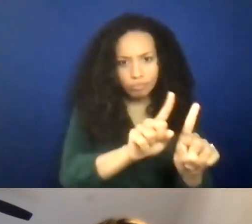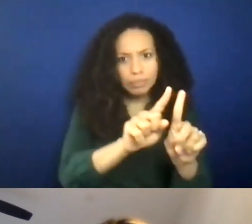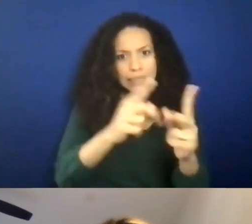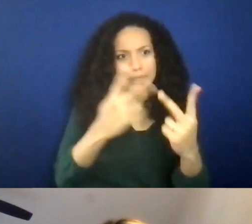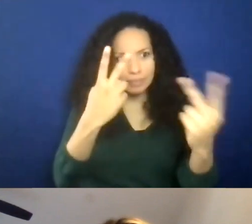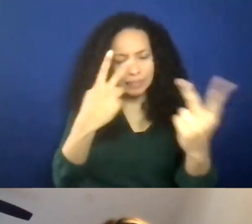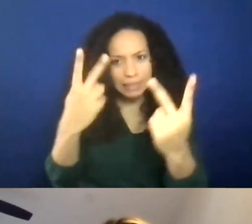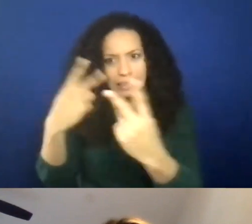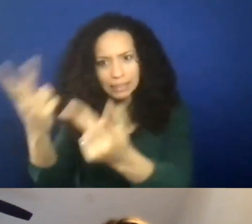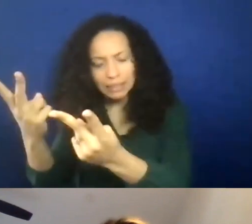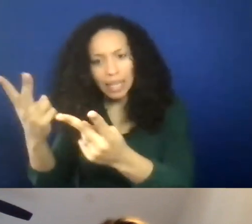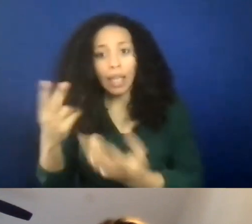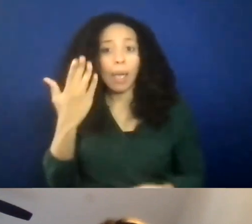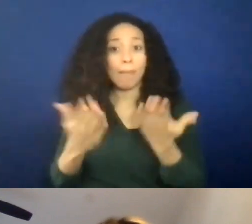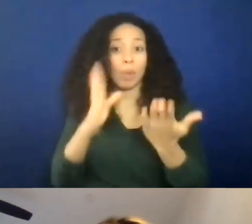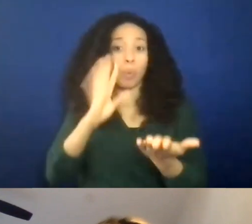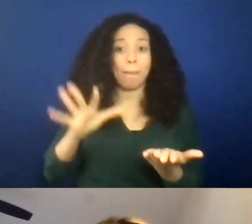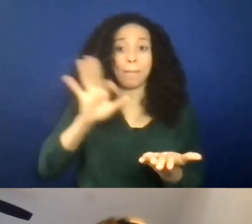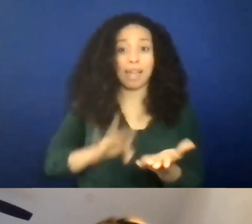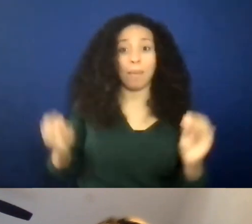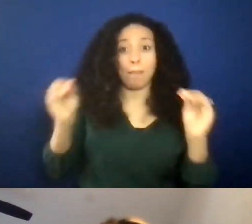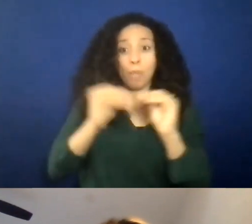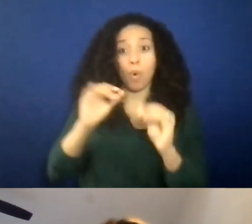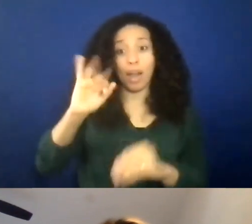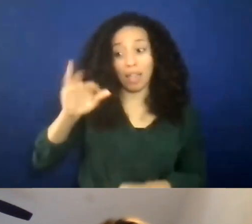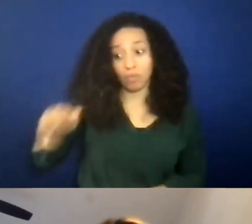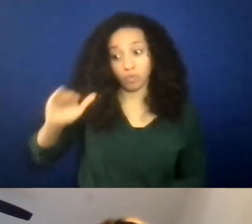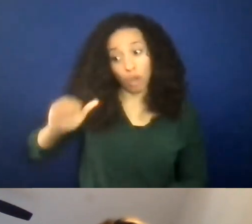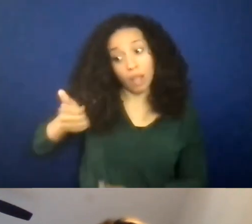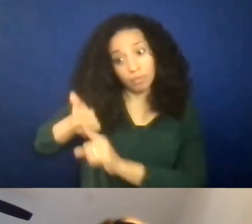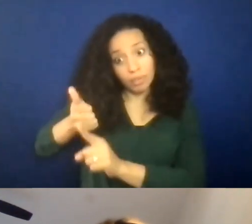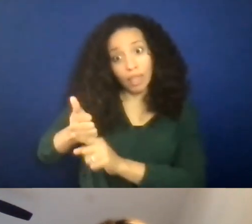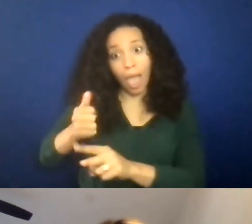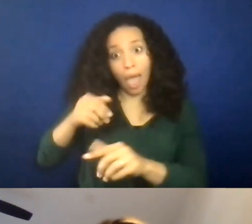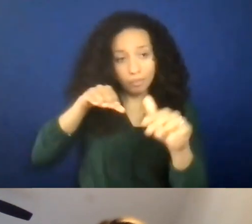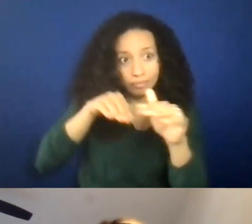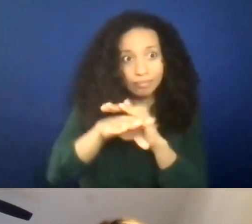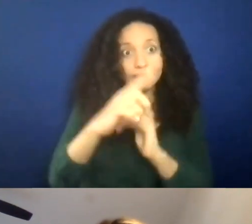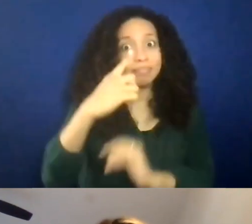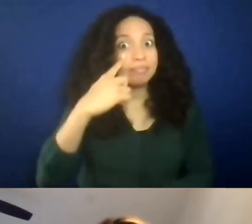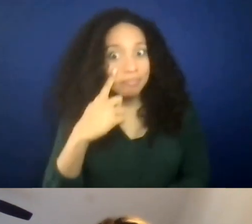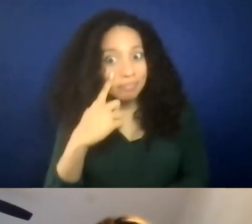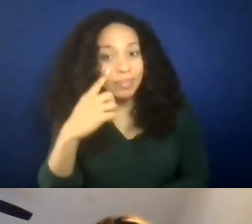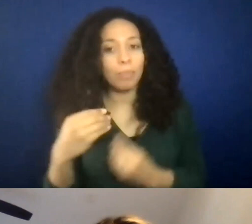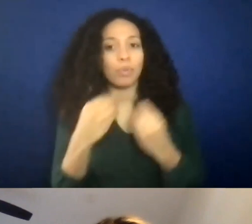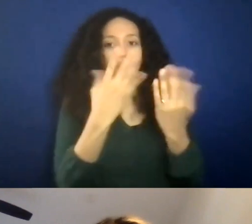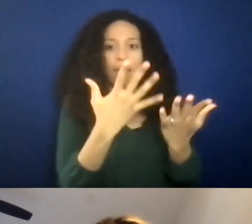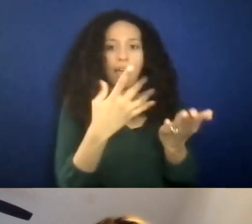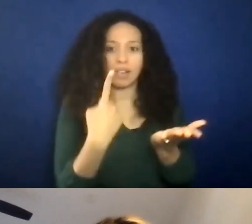visiting and providing feedback than, you know, just discussion with team members about what the